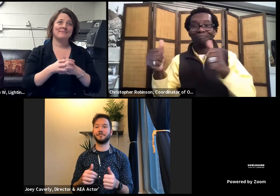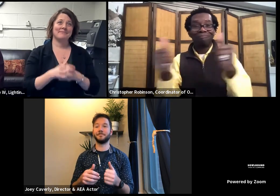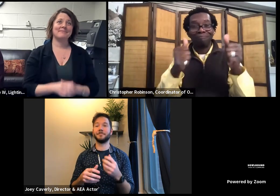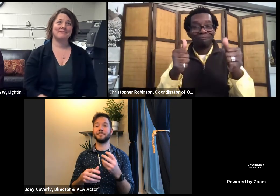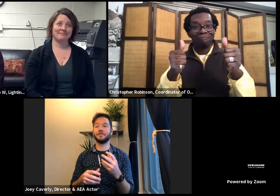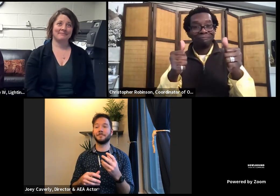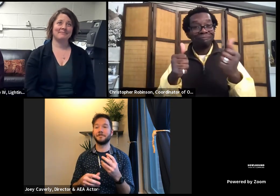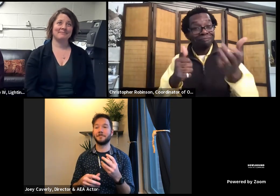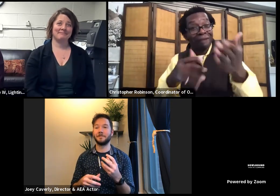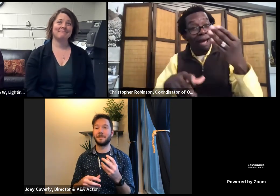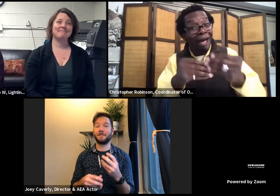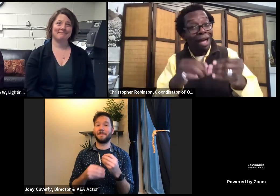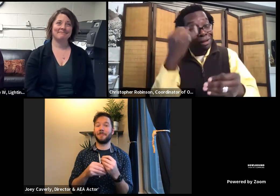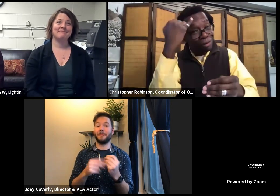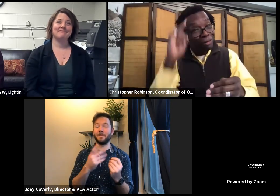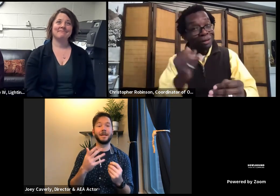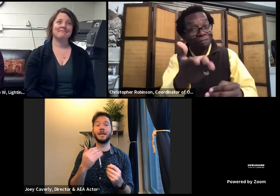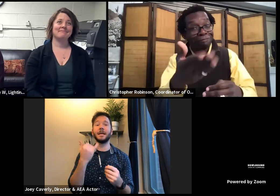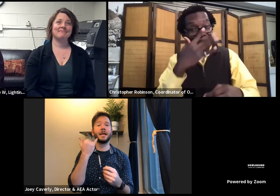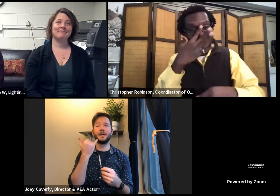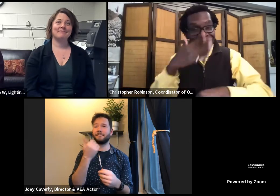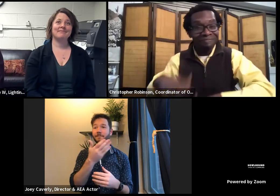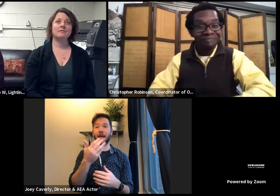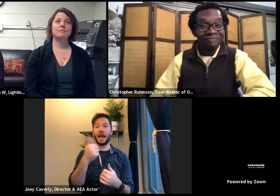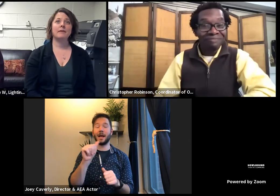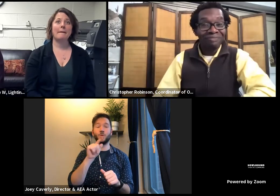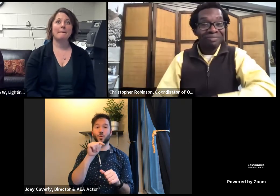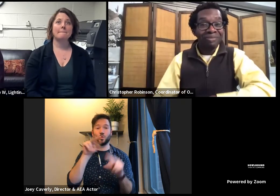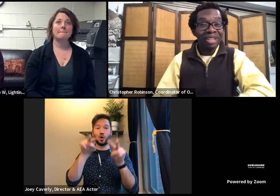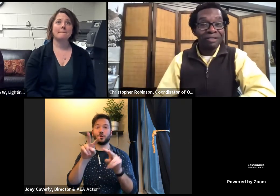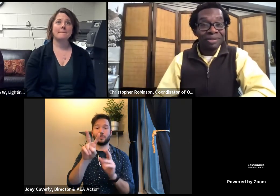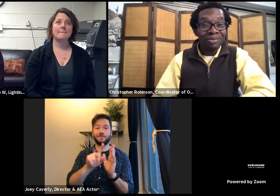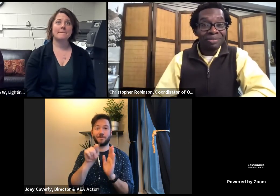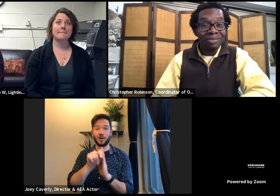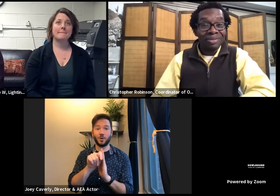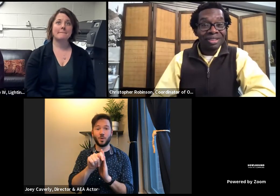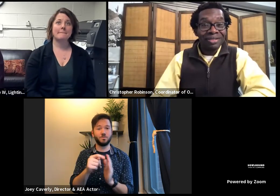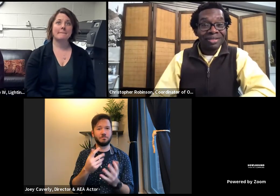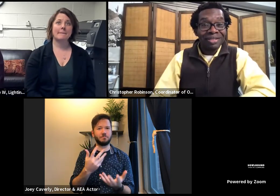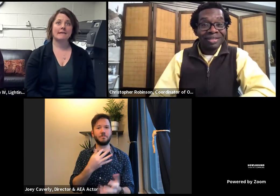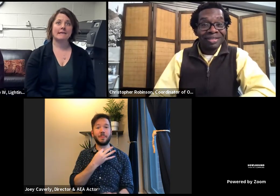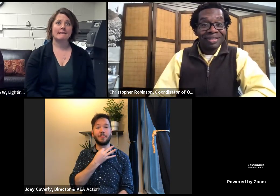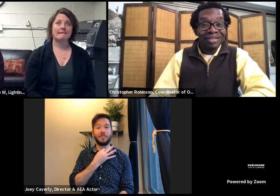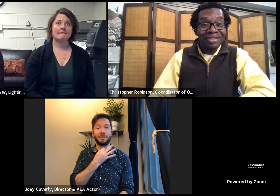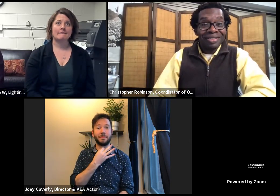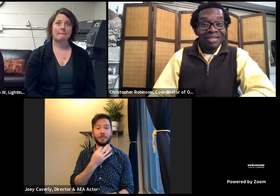Thank you all so much. And, Joey, if you want, something to say? Yes, this is Joey.